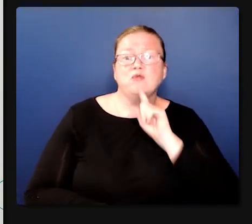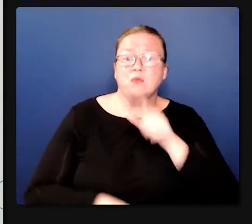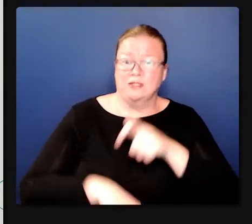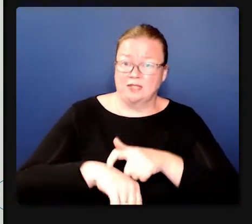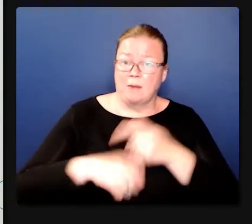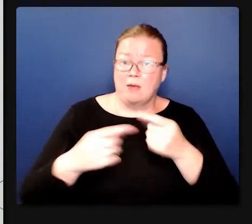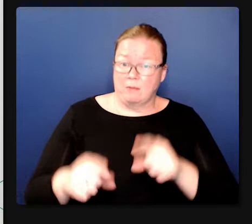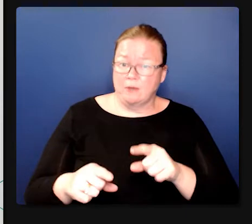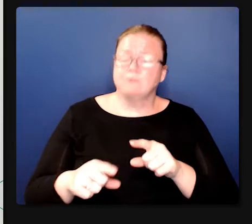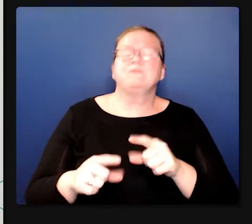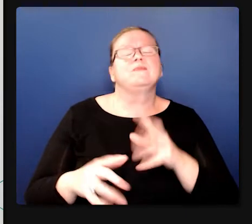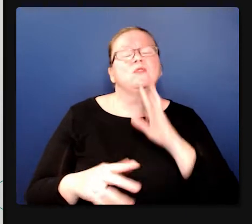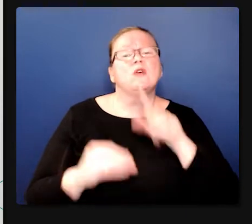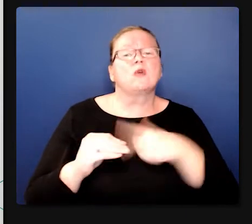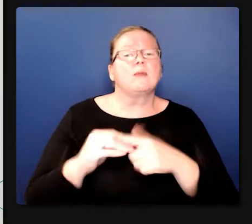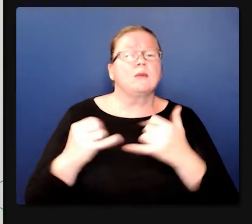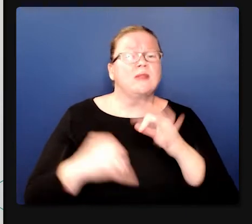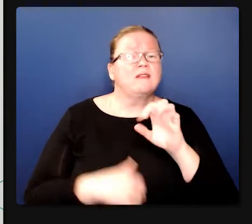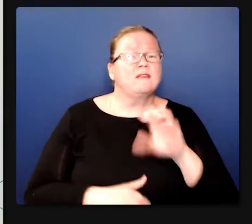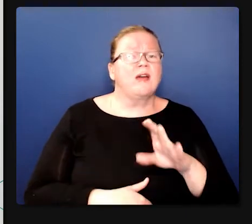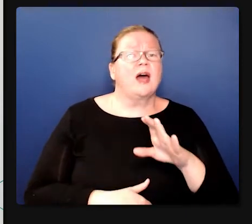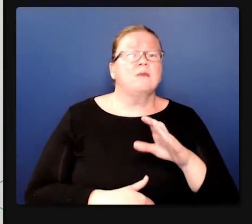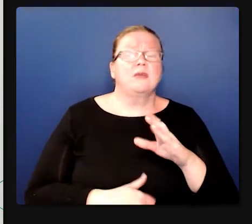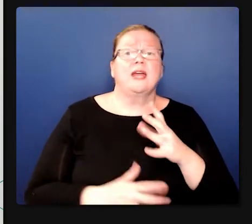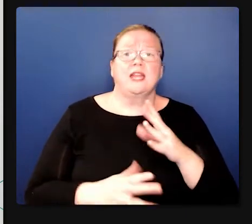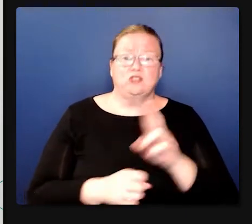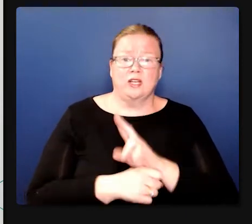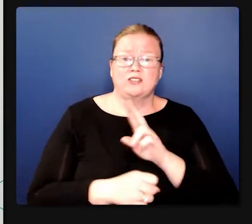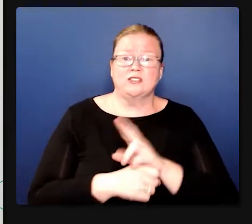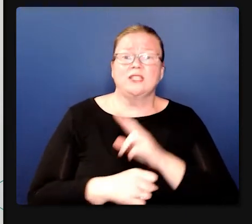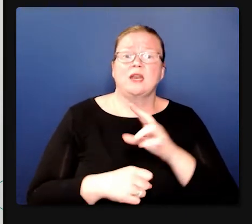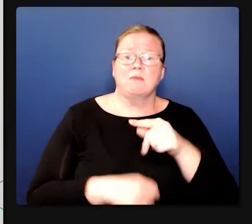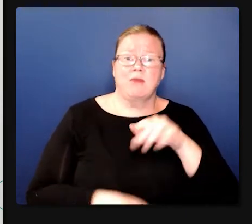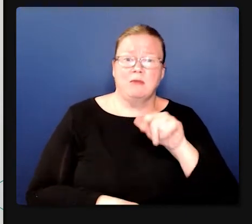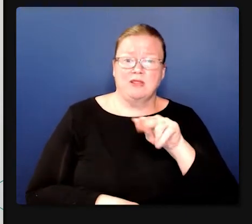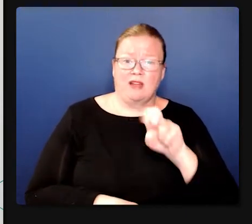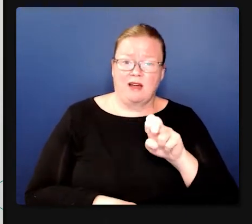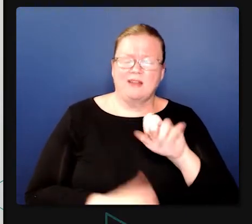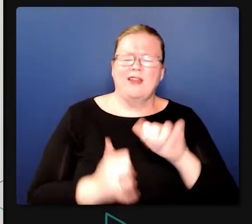We'll then talk about PlayFab ingestion pipeline and how that powers up Data Connections,